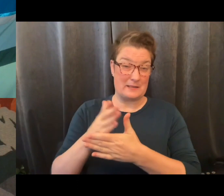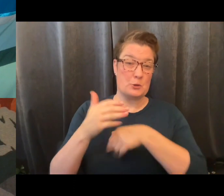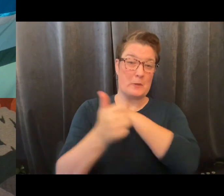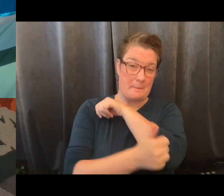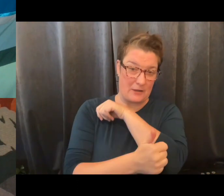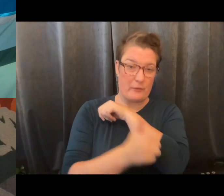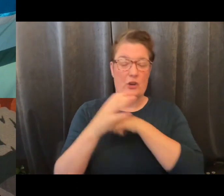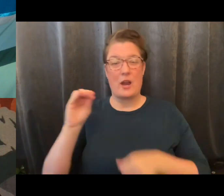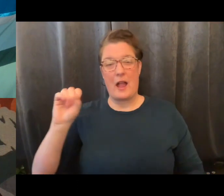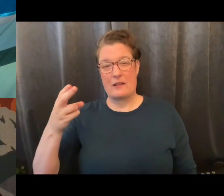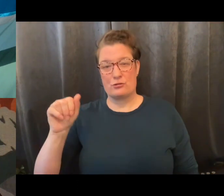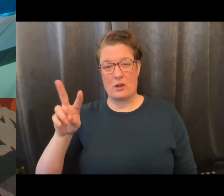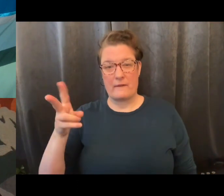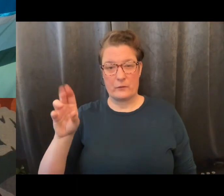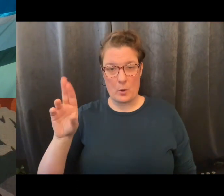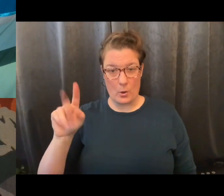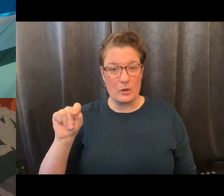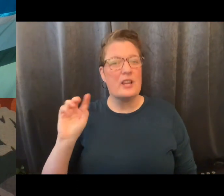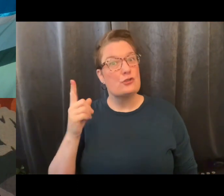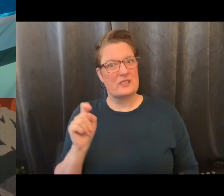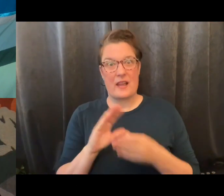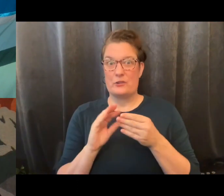And I just have to say just how incredible the calendar is.